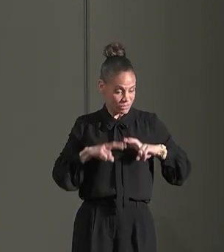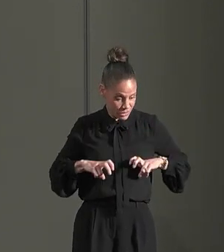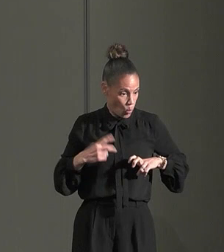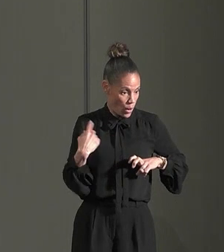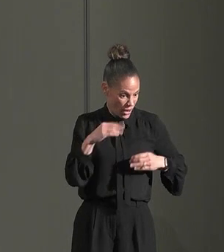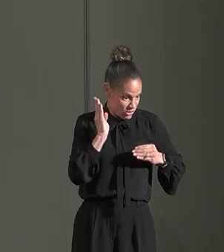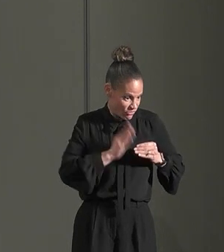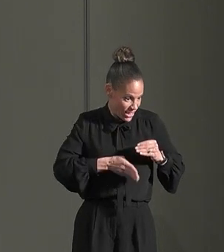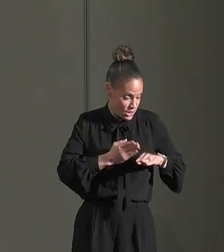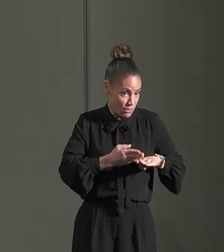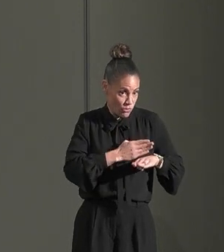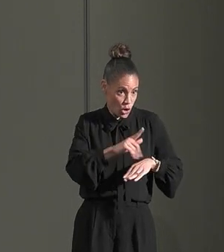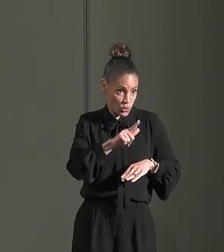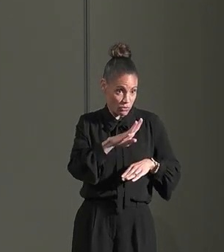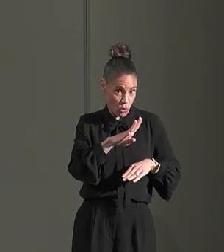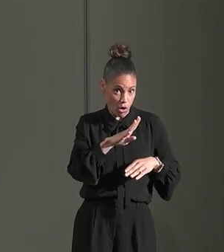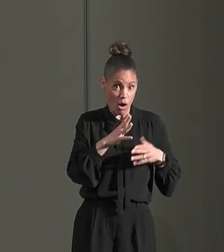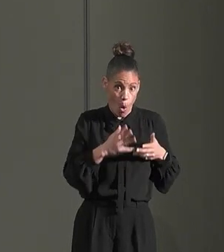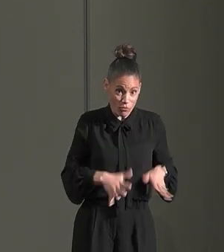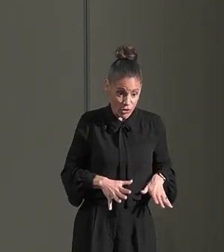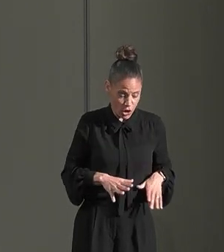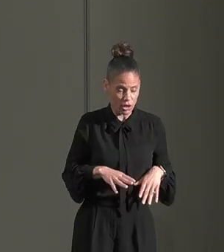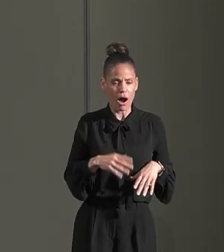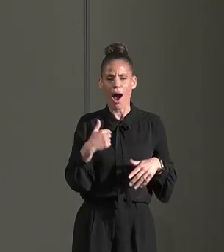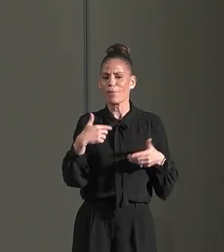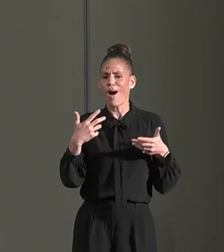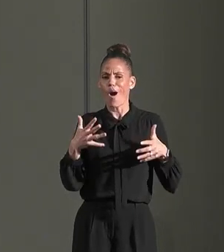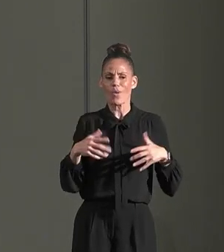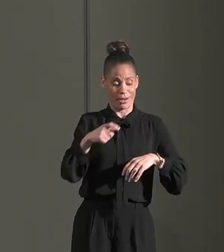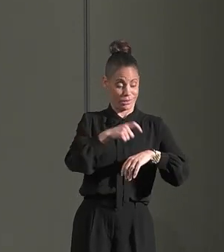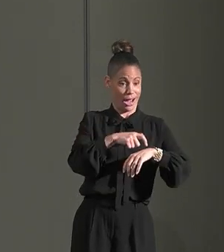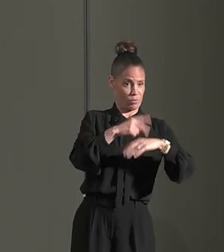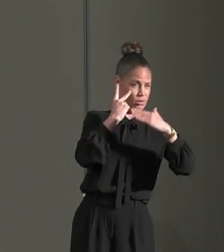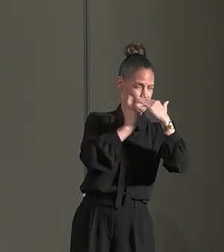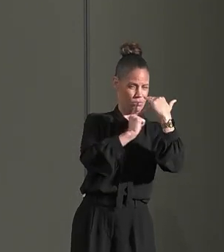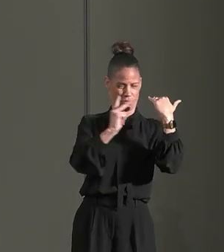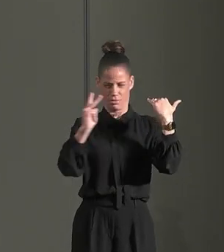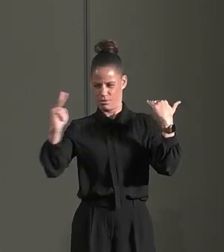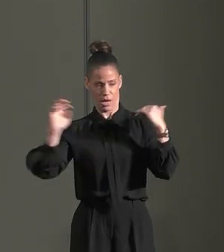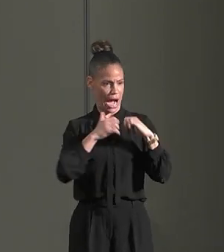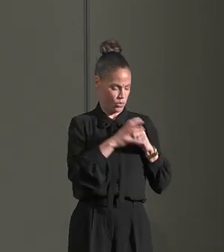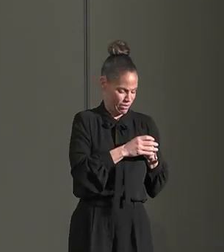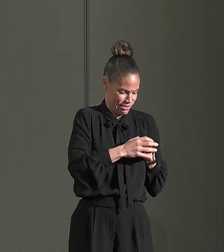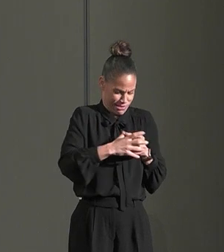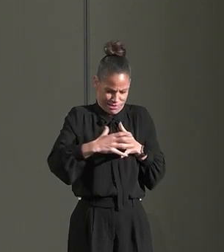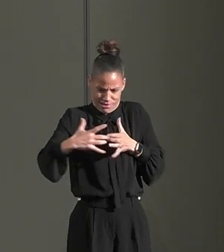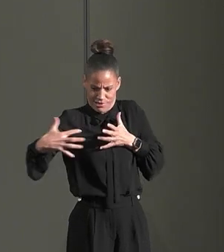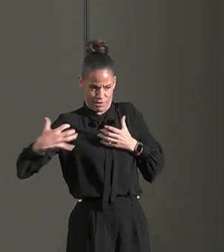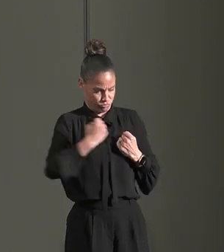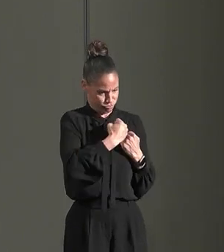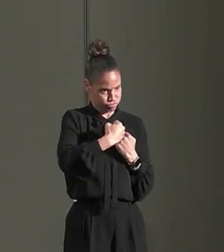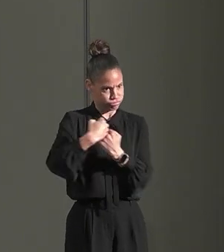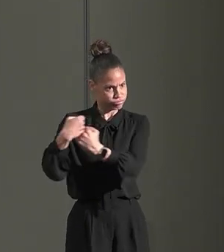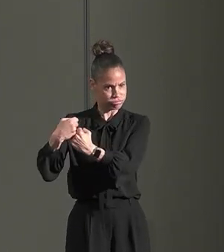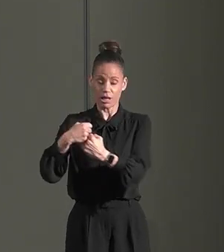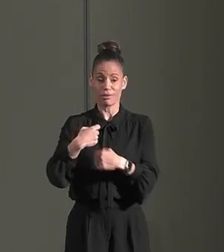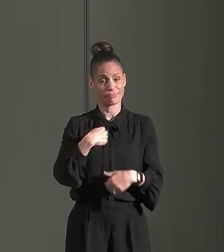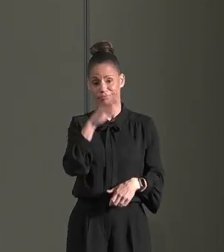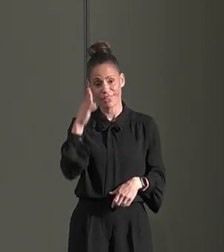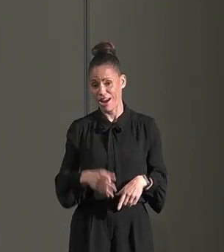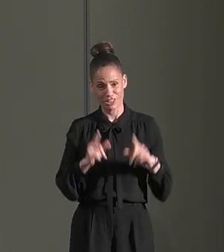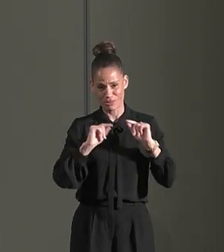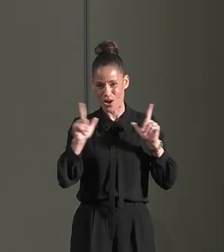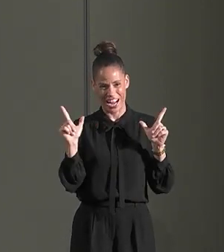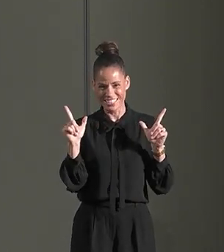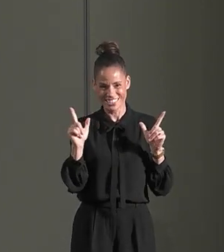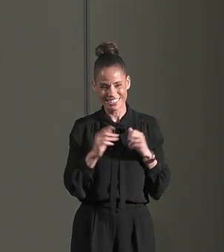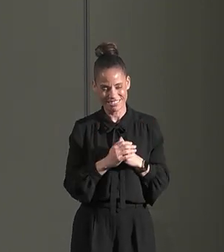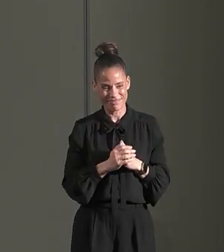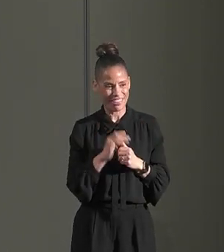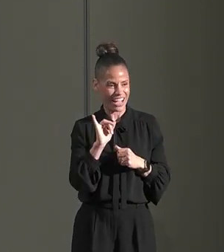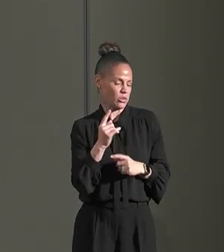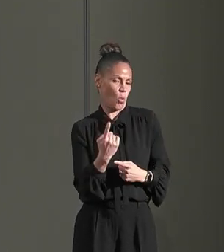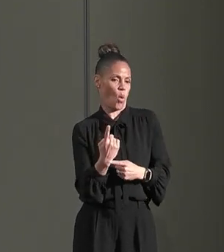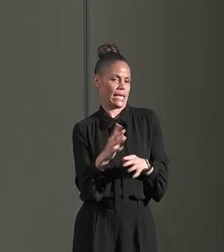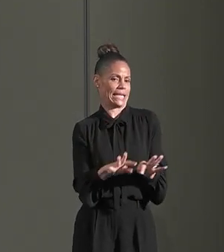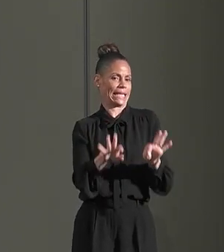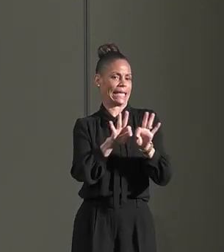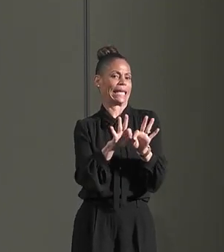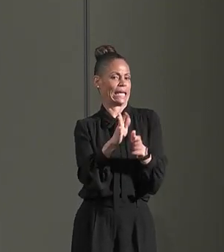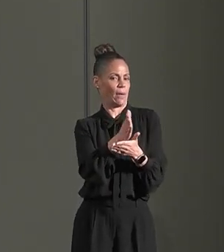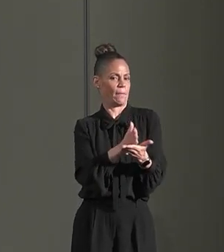the end of 2024 it never come as a surprise. That is a key benefit to both organizations